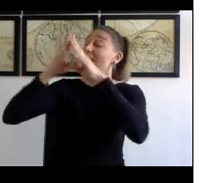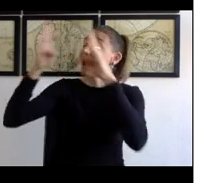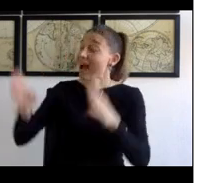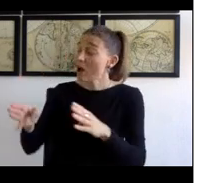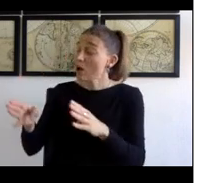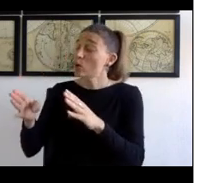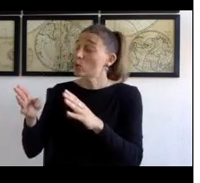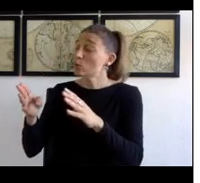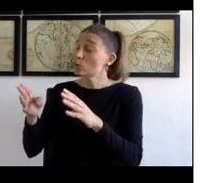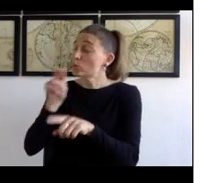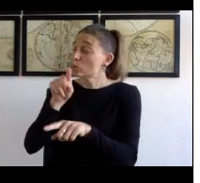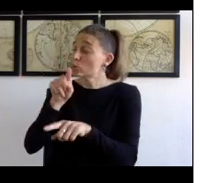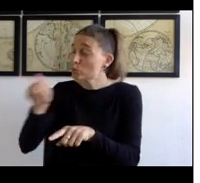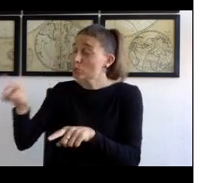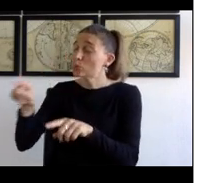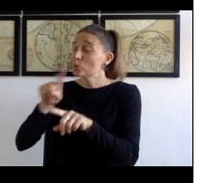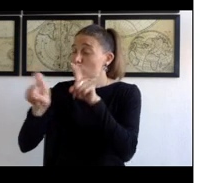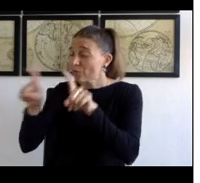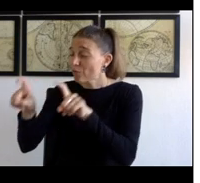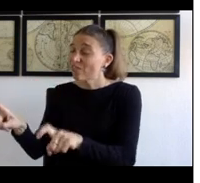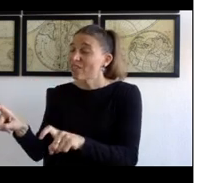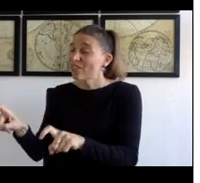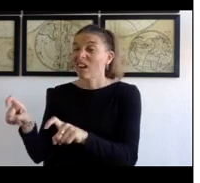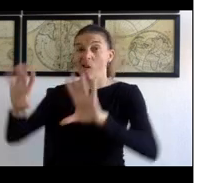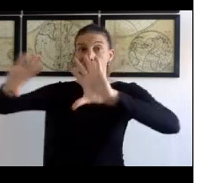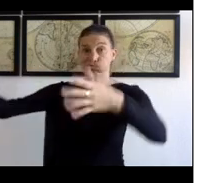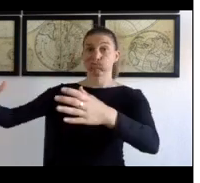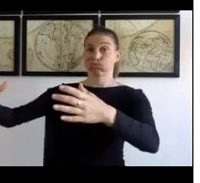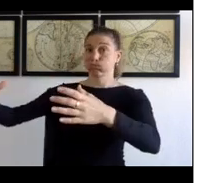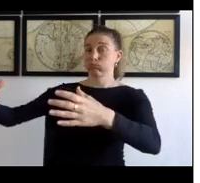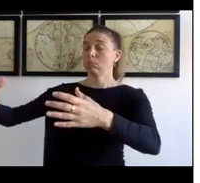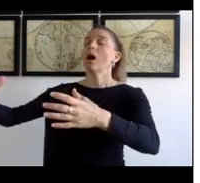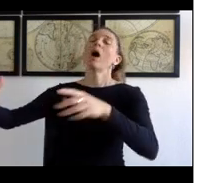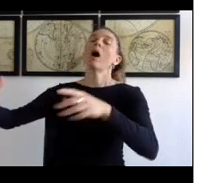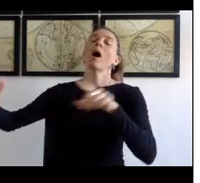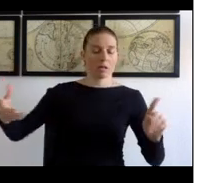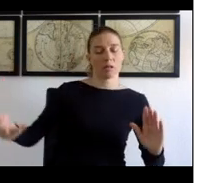So an ideal scenario is to use the Washington Group in the census